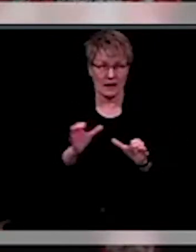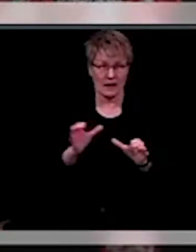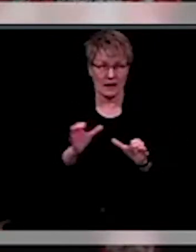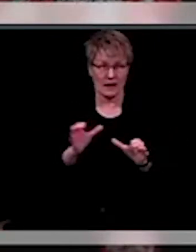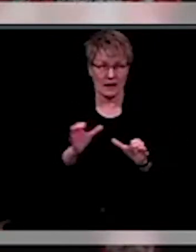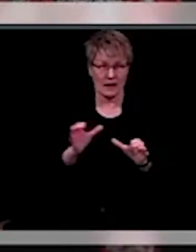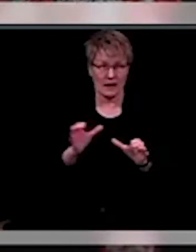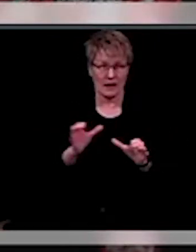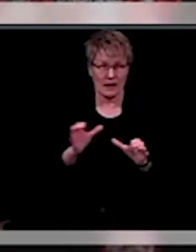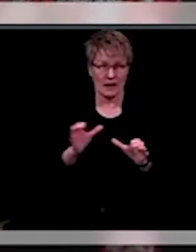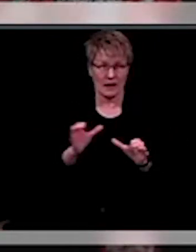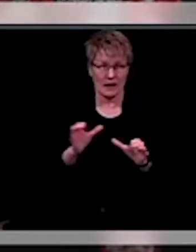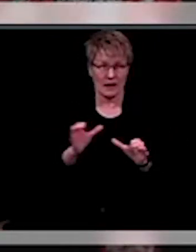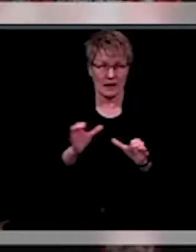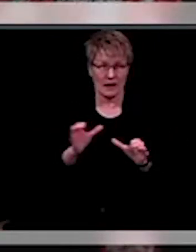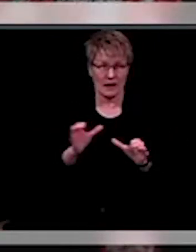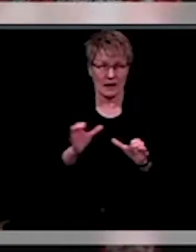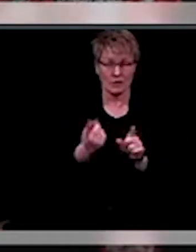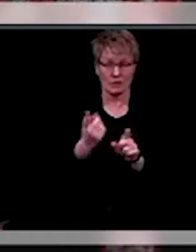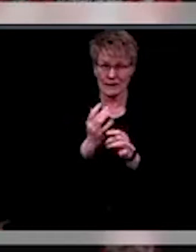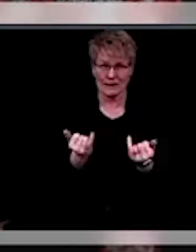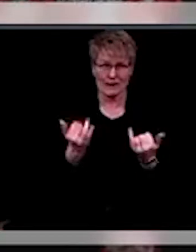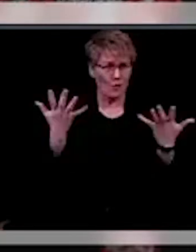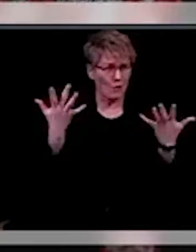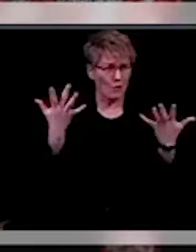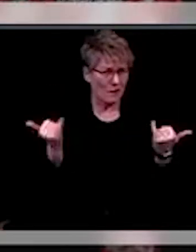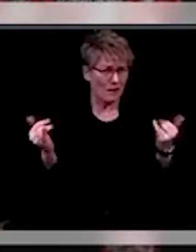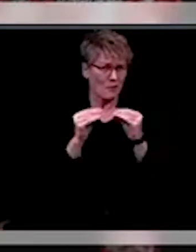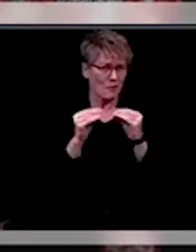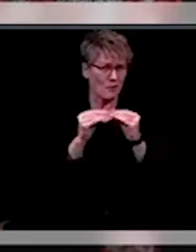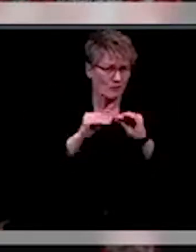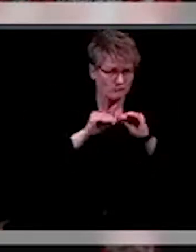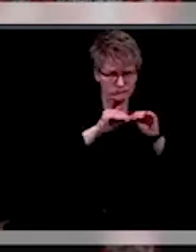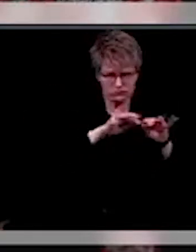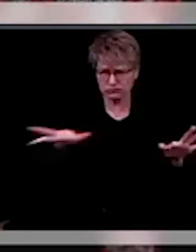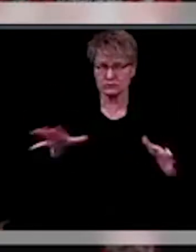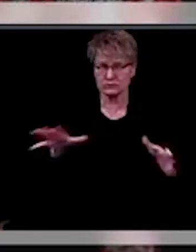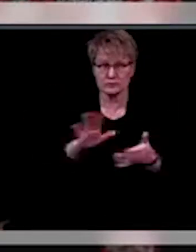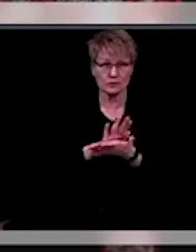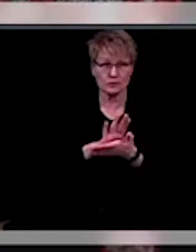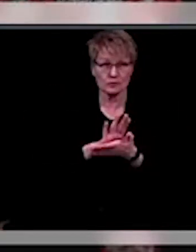because we have more transmission in the community and because those students and those staff